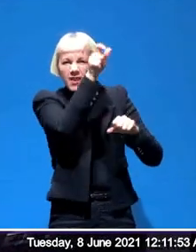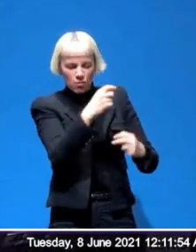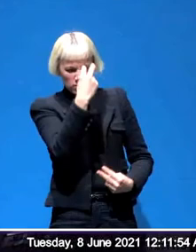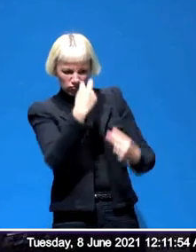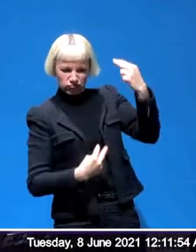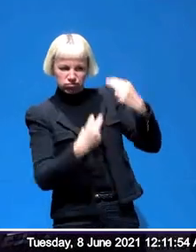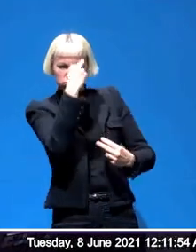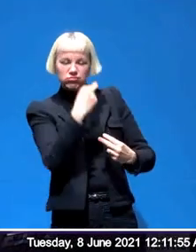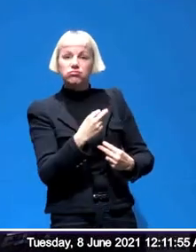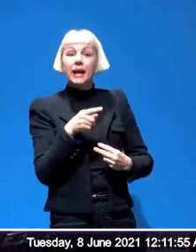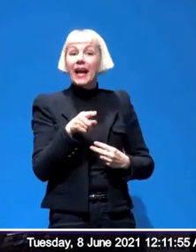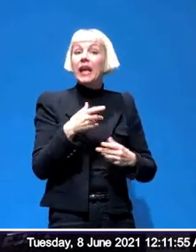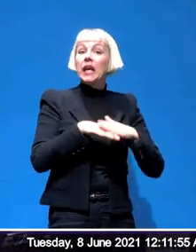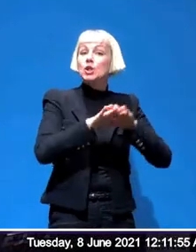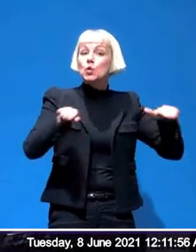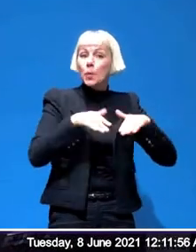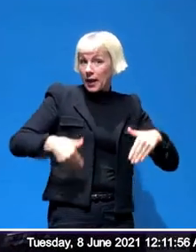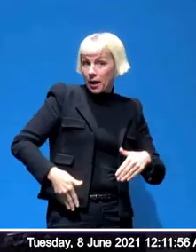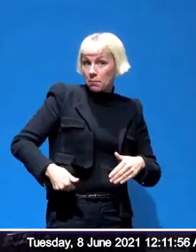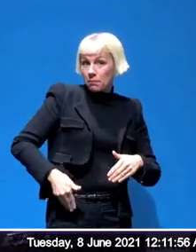the exercise physiologist would identify it.